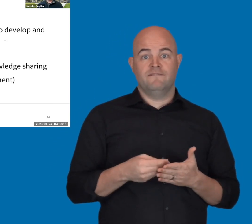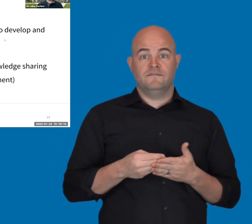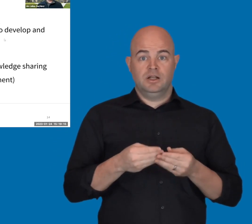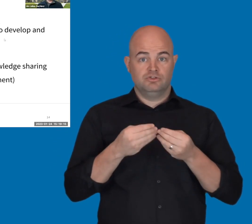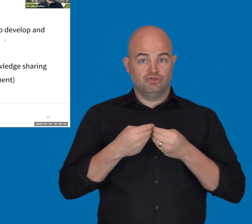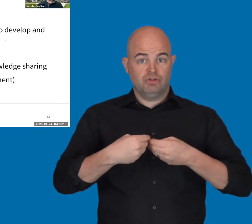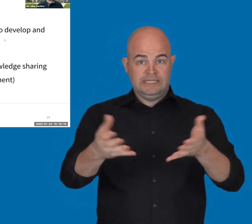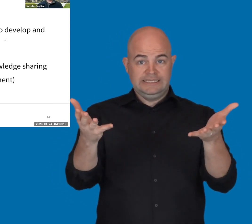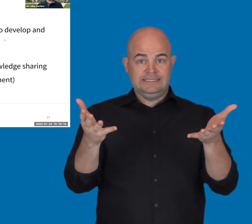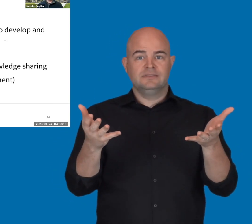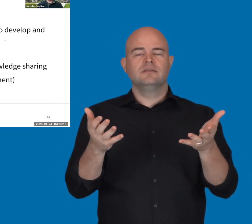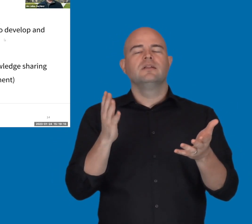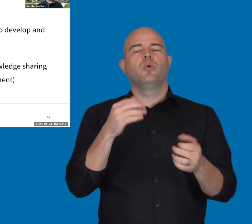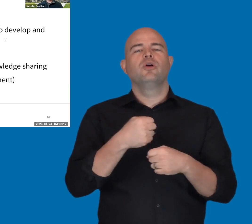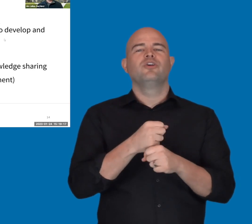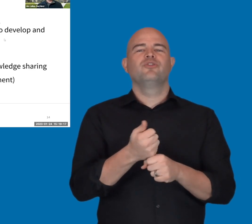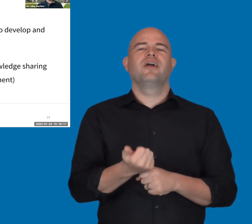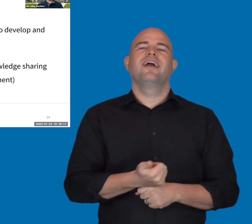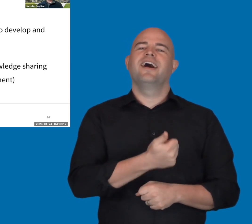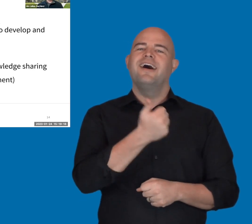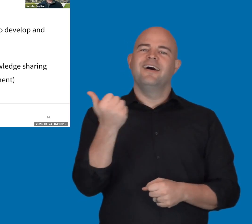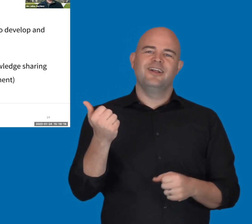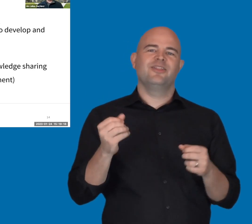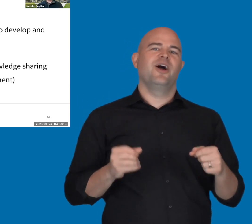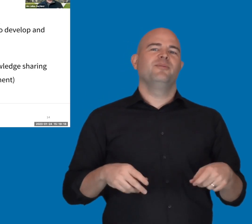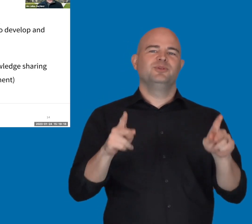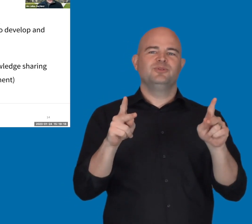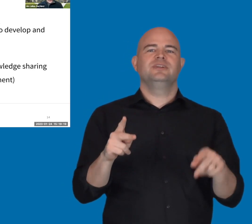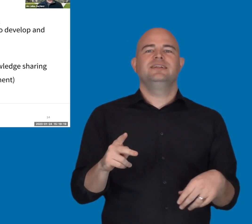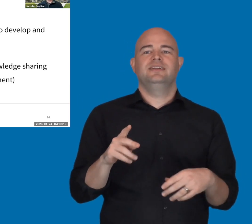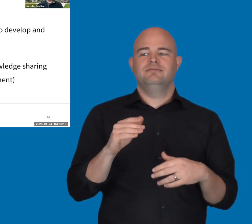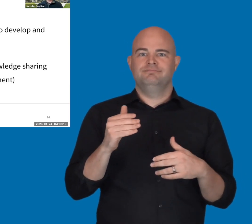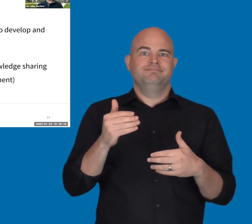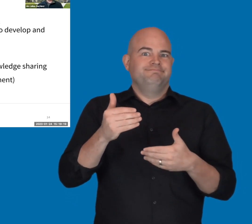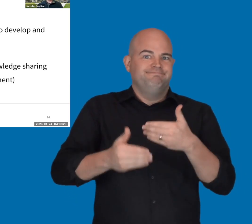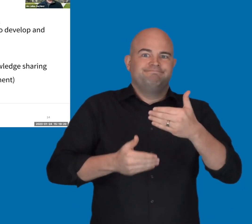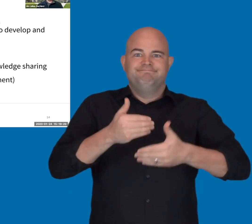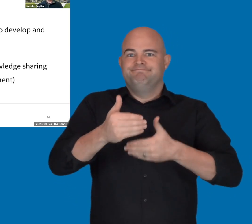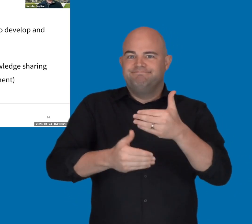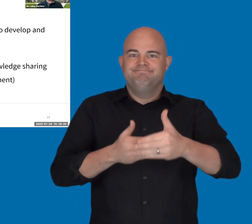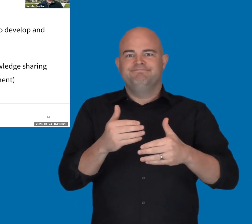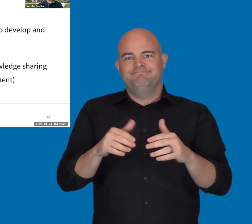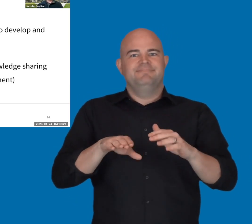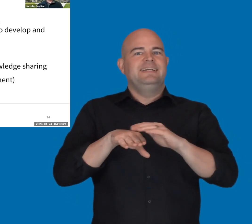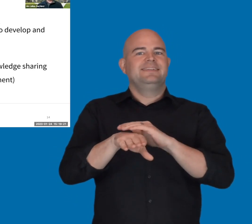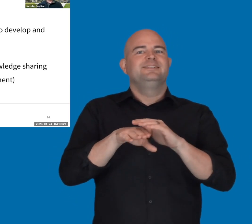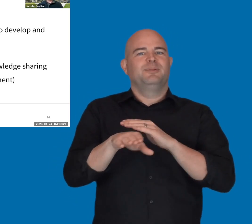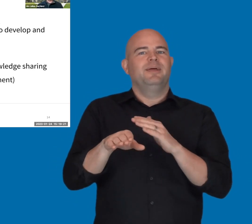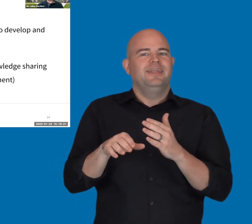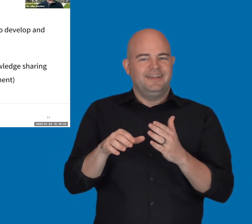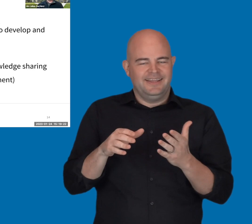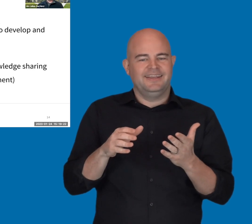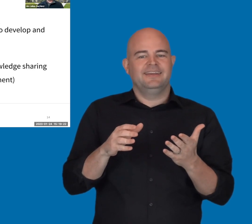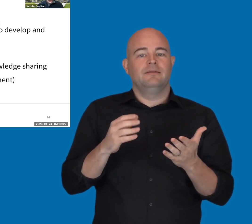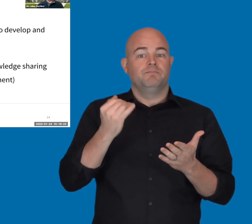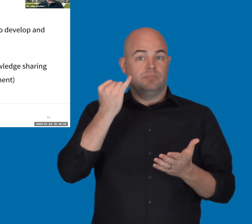but yet to catch the vast majority of accessibility issues that we know are the ones that are most likely to trip